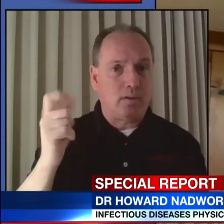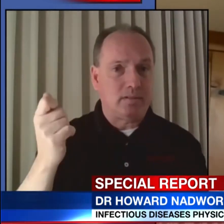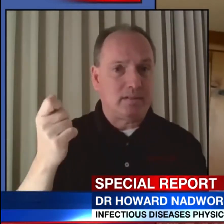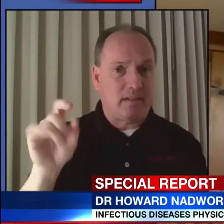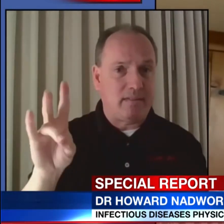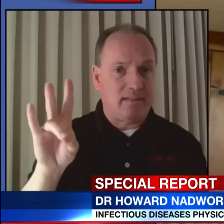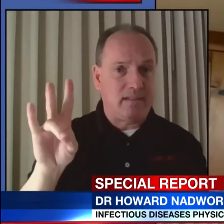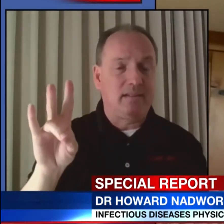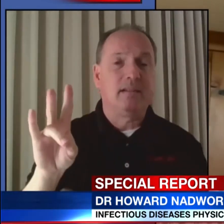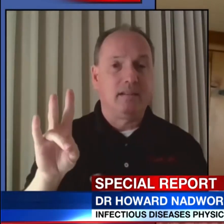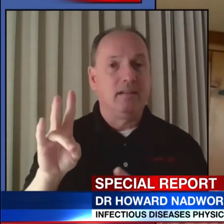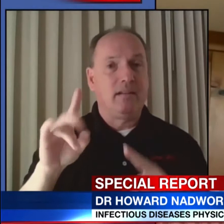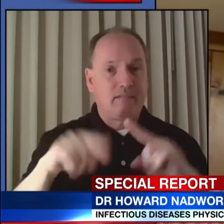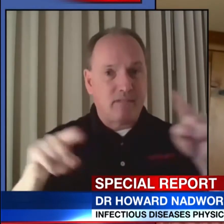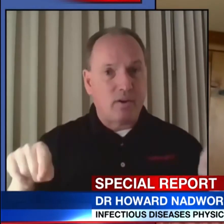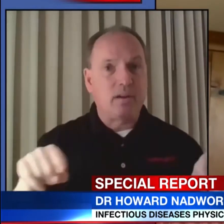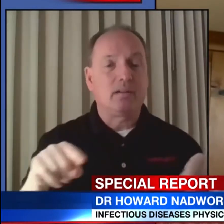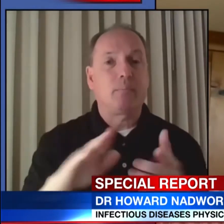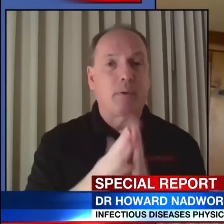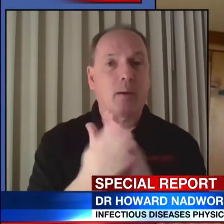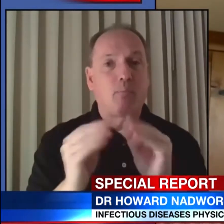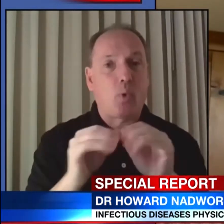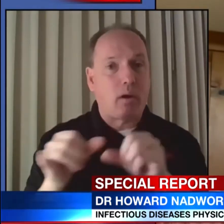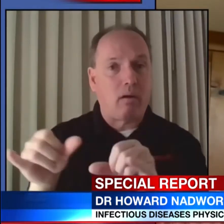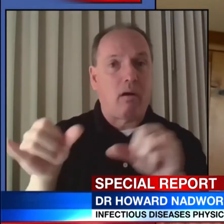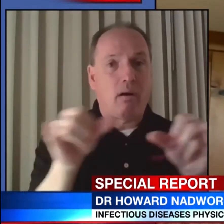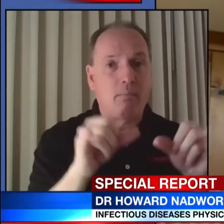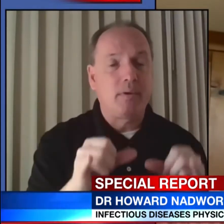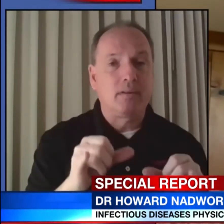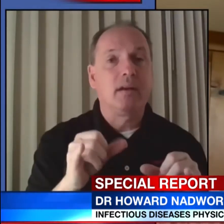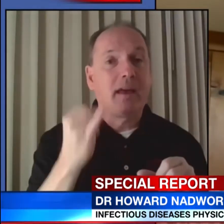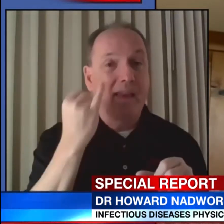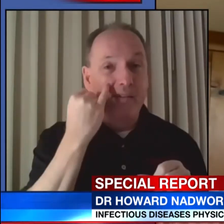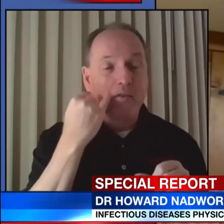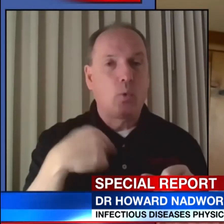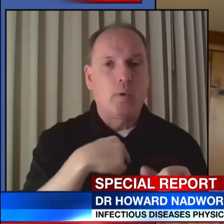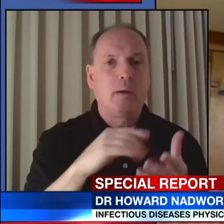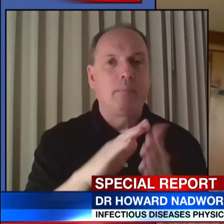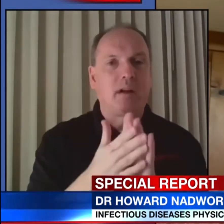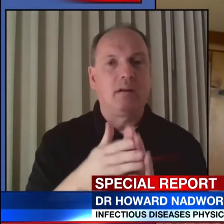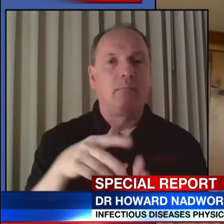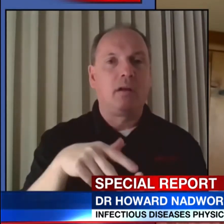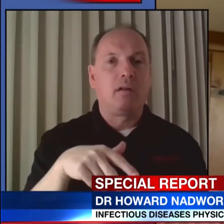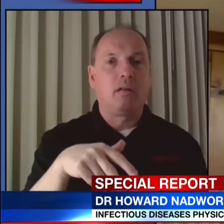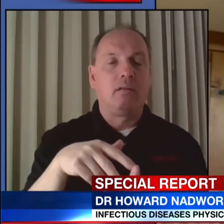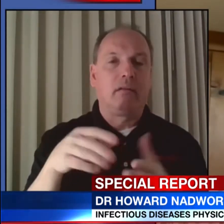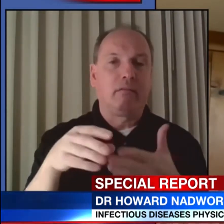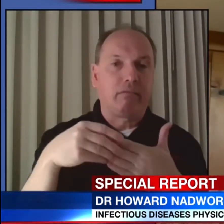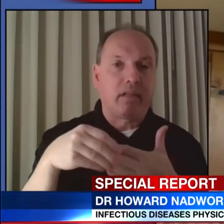THIS IS NOT THE TIME TO AABANDON THOSE BECAUSE THAT'S WHAT WILL HELP THE